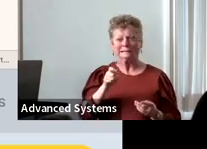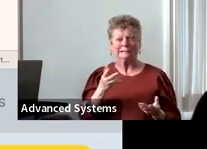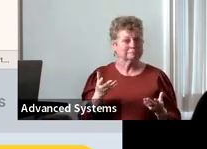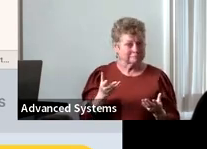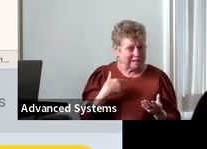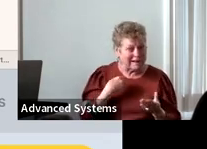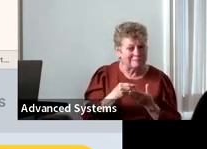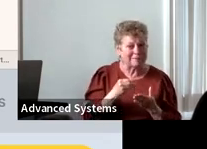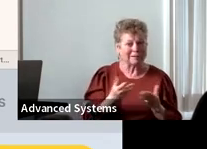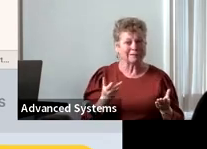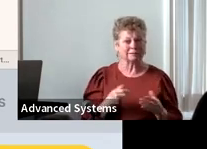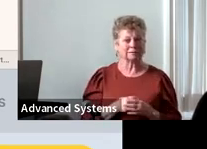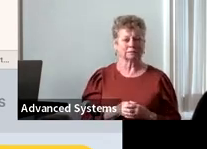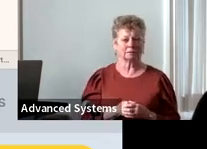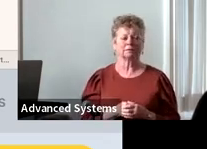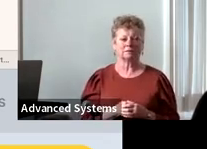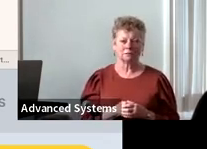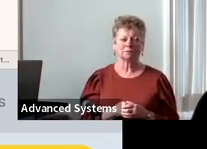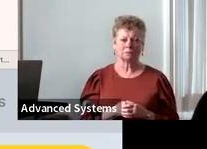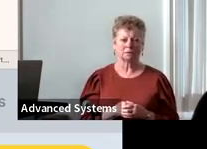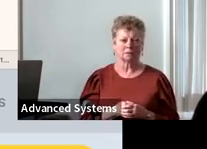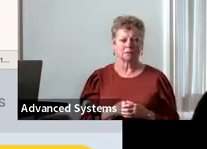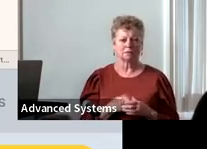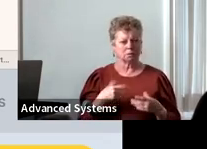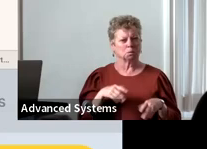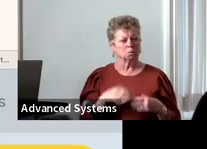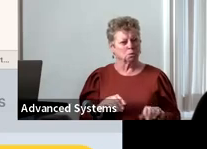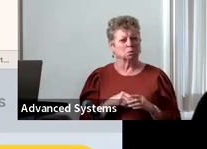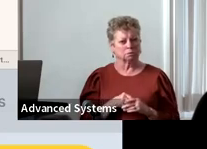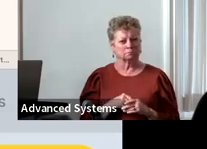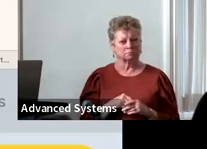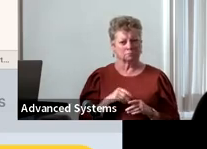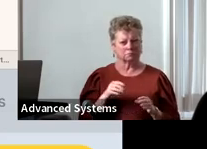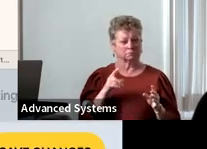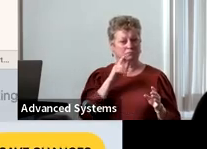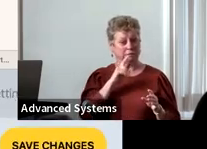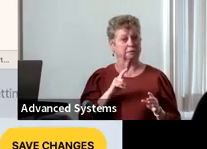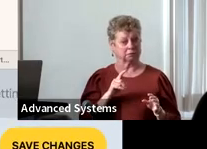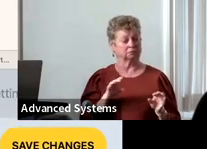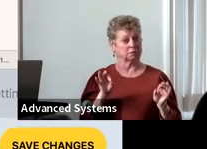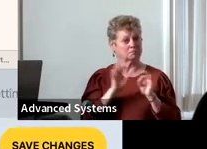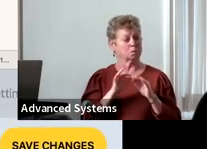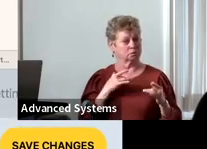And it really represents a significant and important concerns from our perspective.